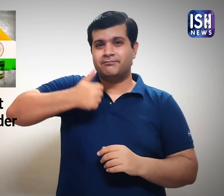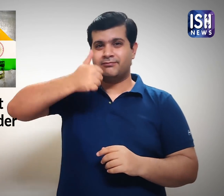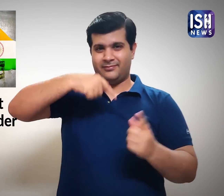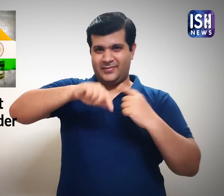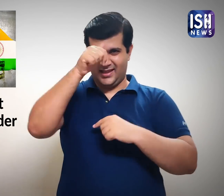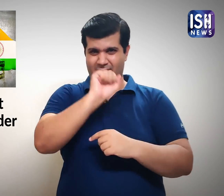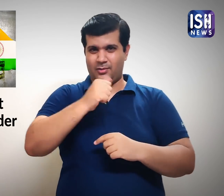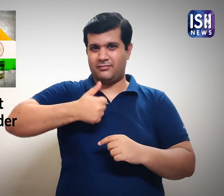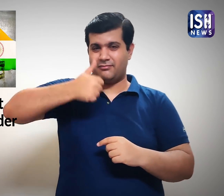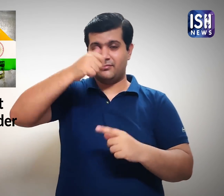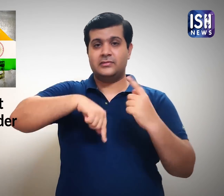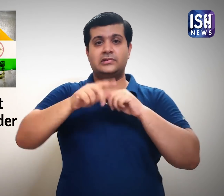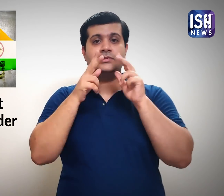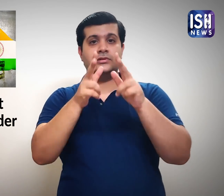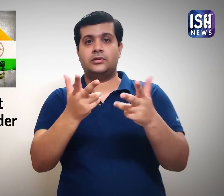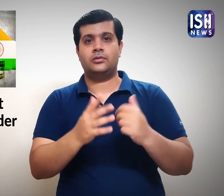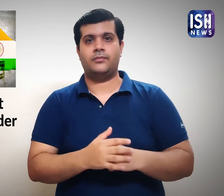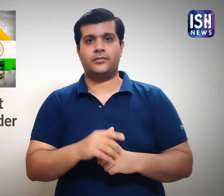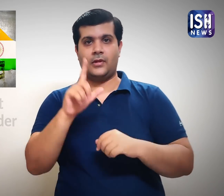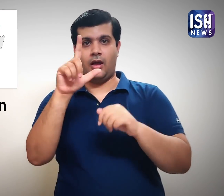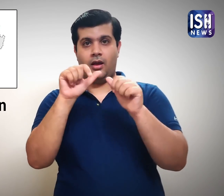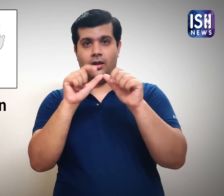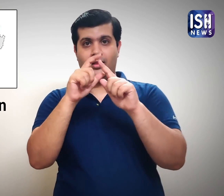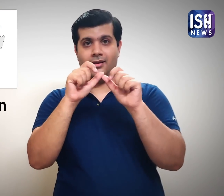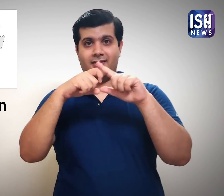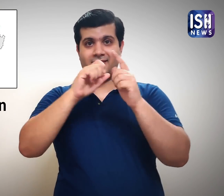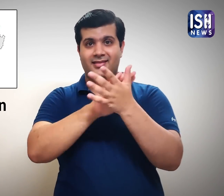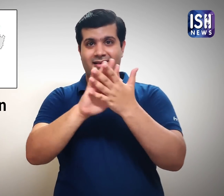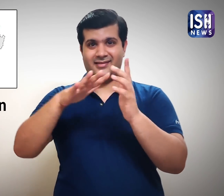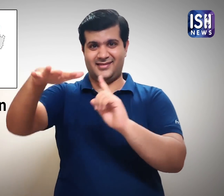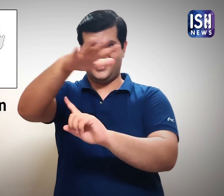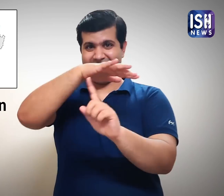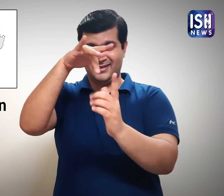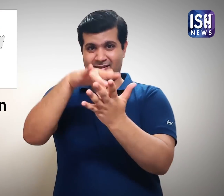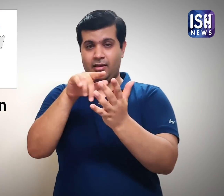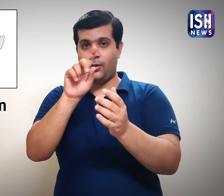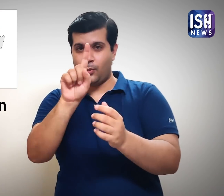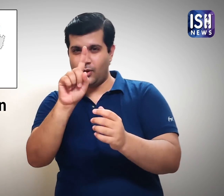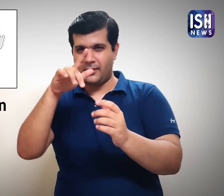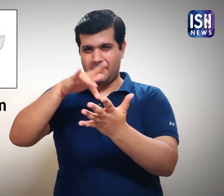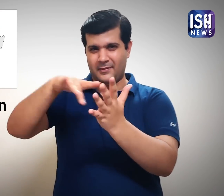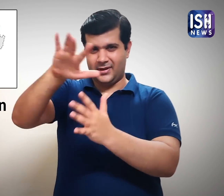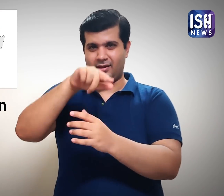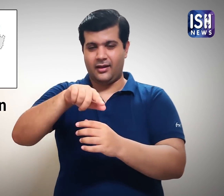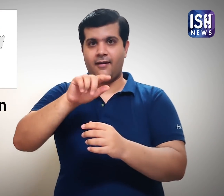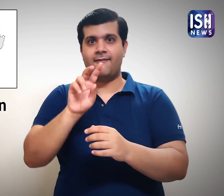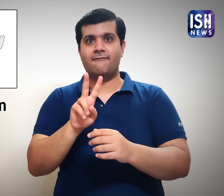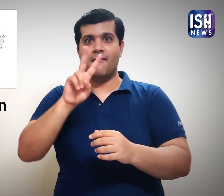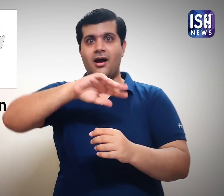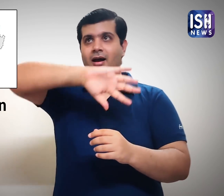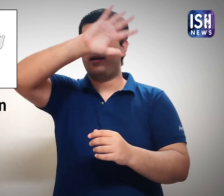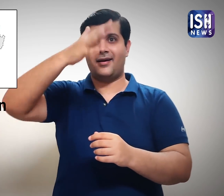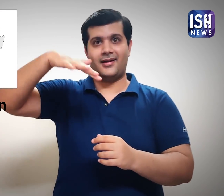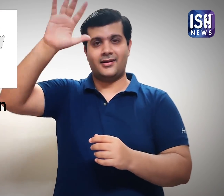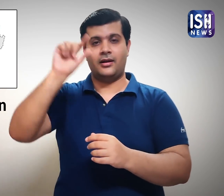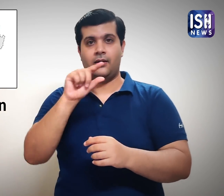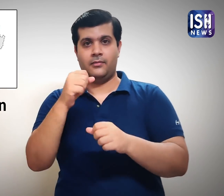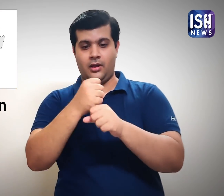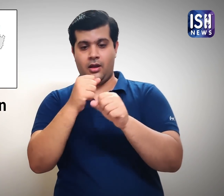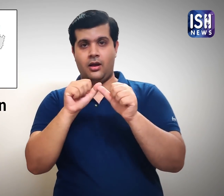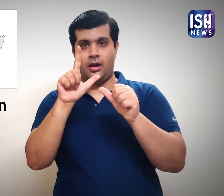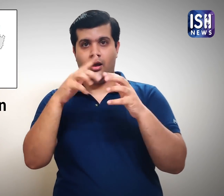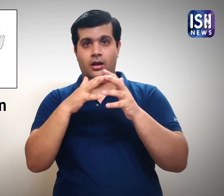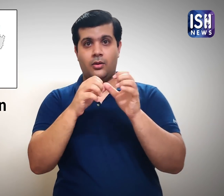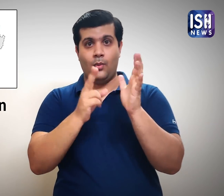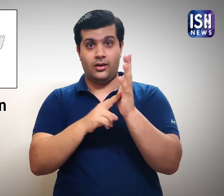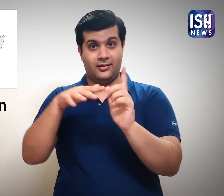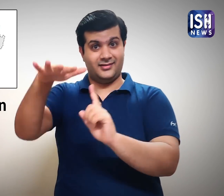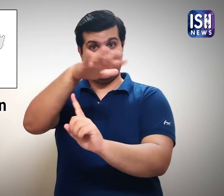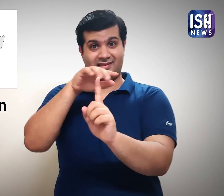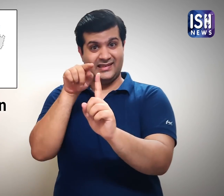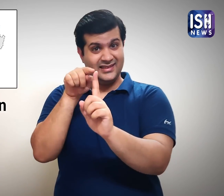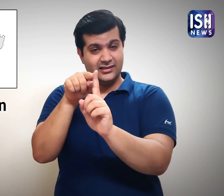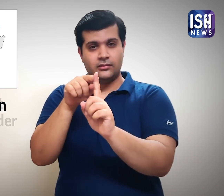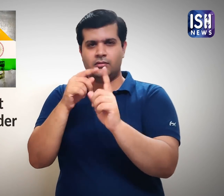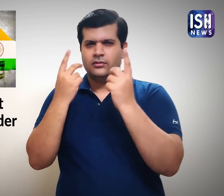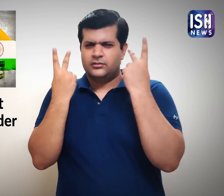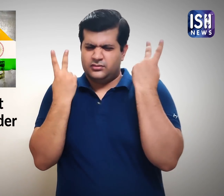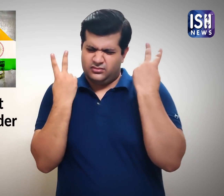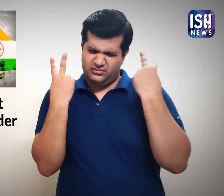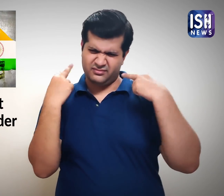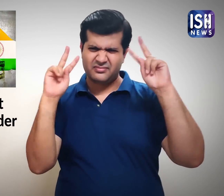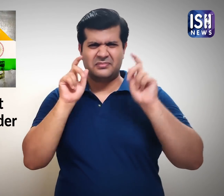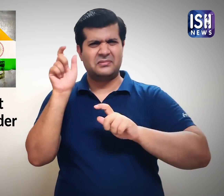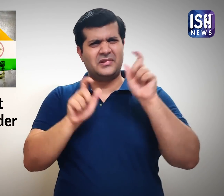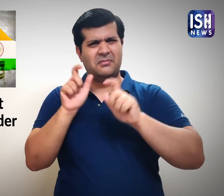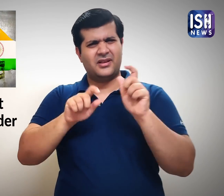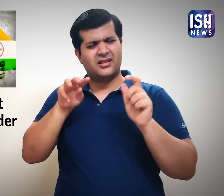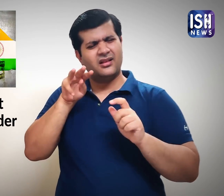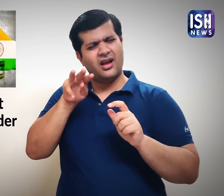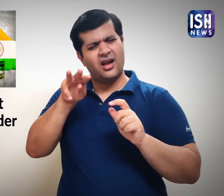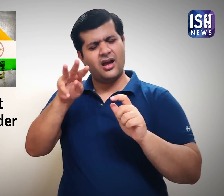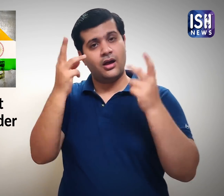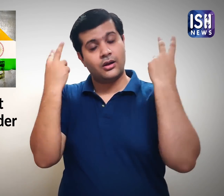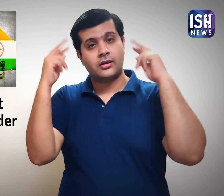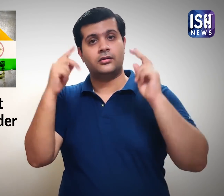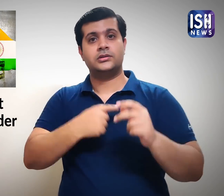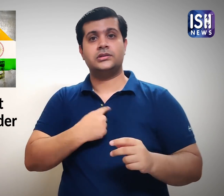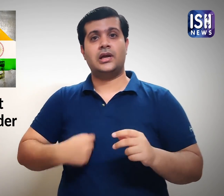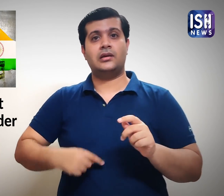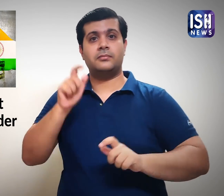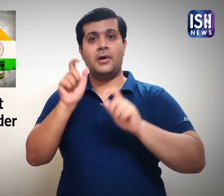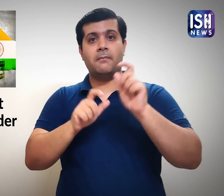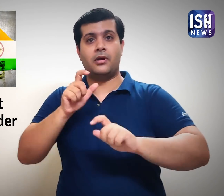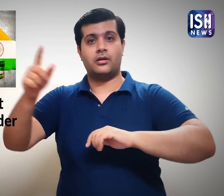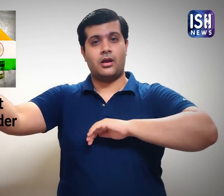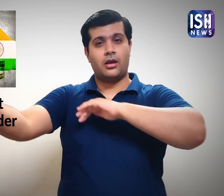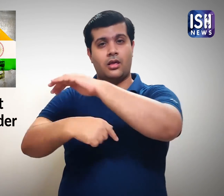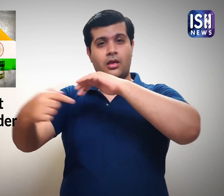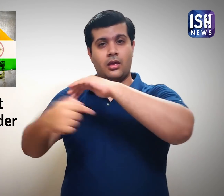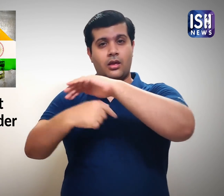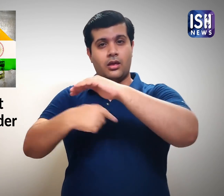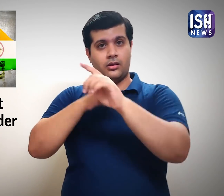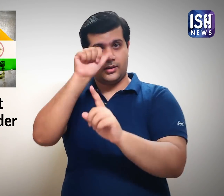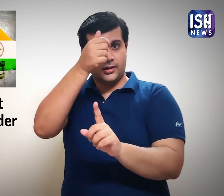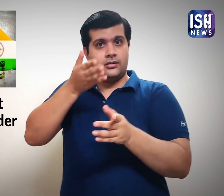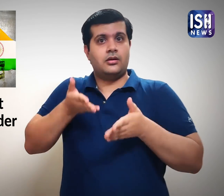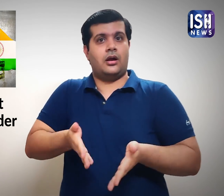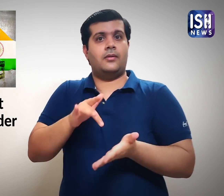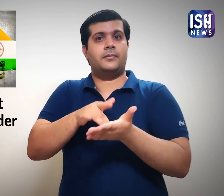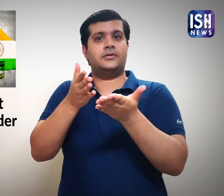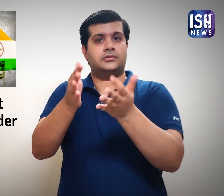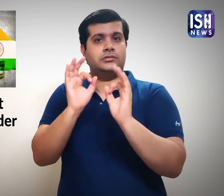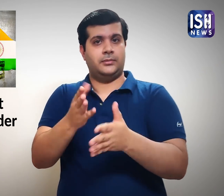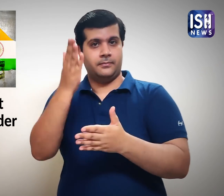Officials have said thousands of troops have forced their way into the Galwan valley in Ladakh.